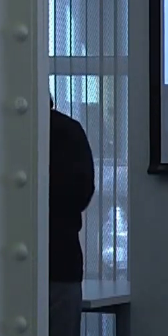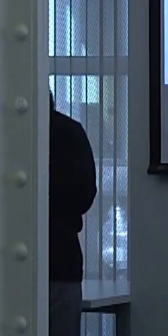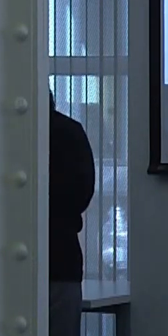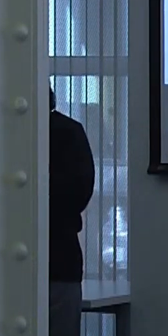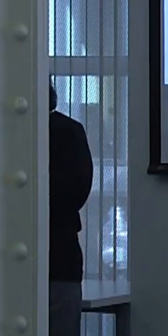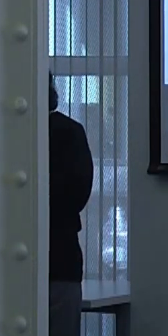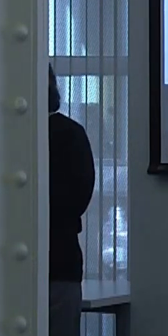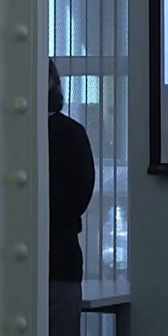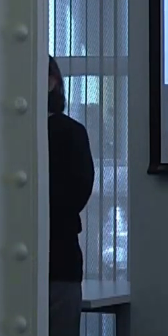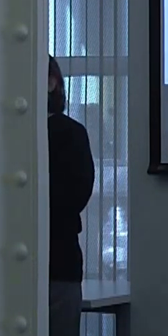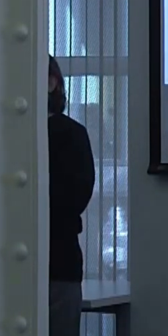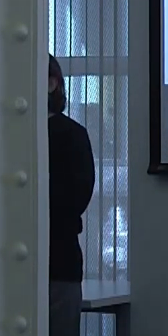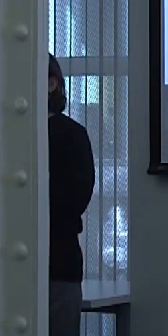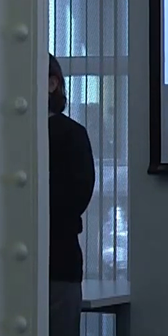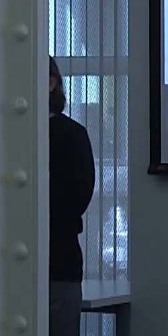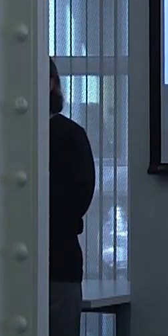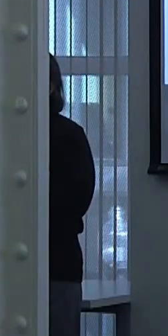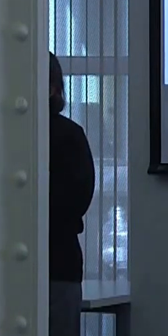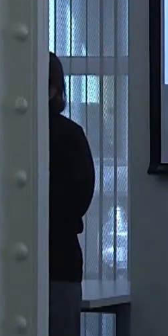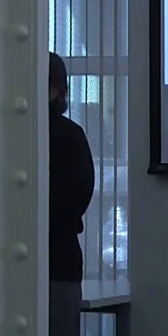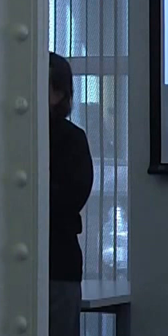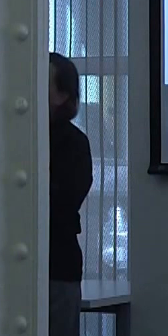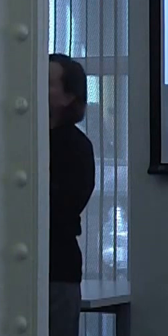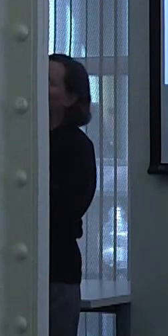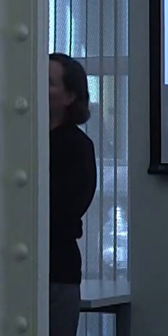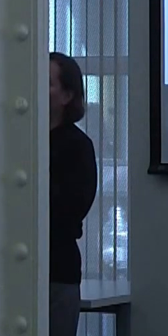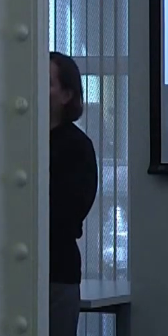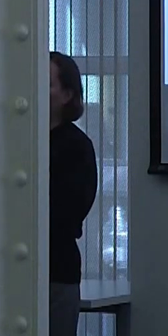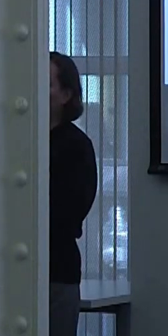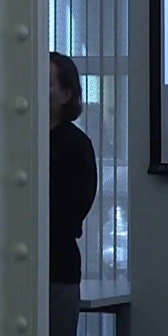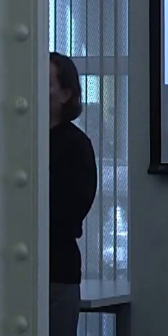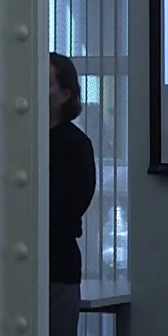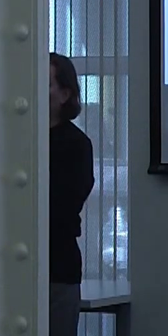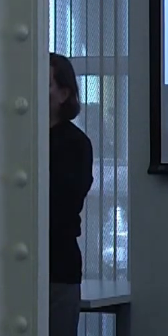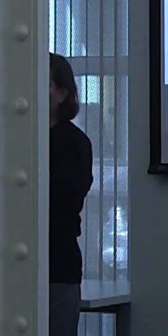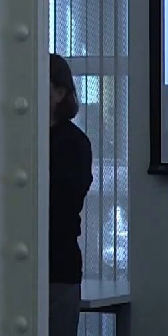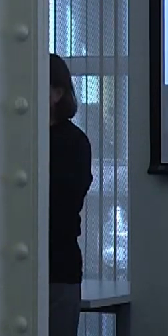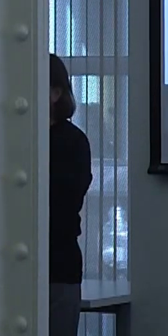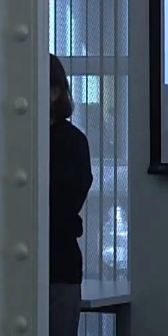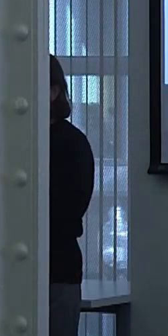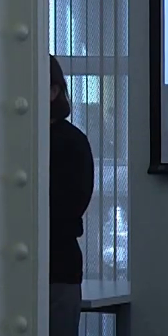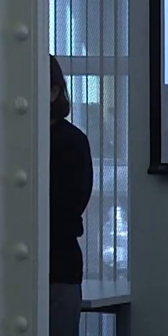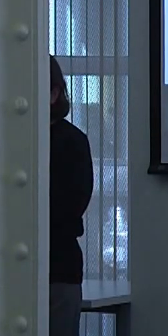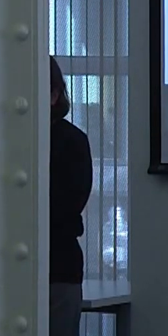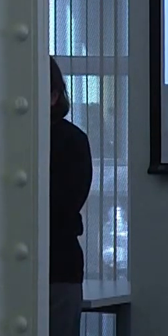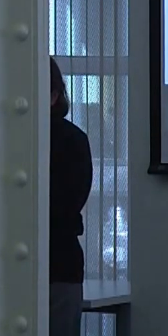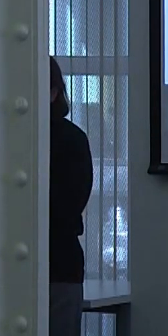so I feel very honored and grateful that I got the privilege and opportunity.